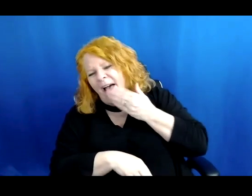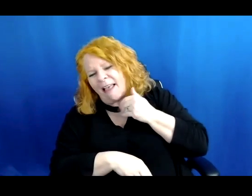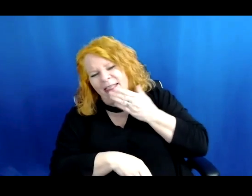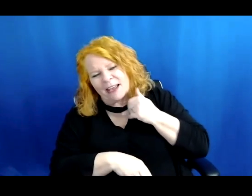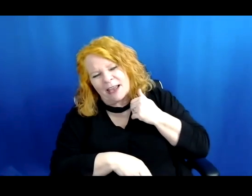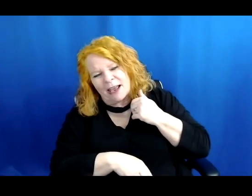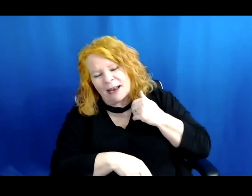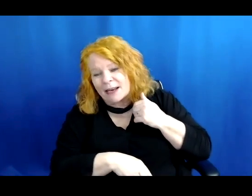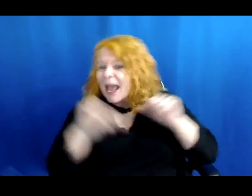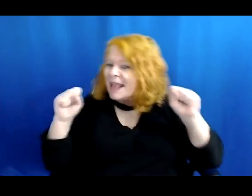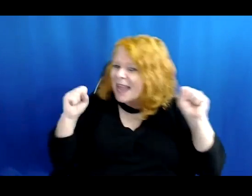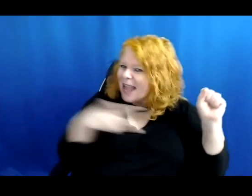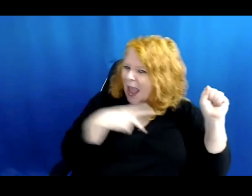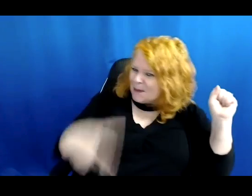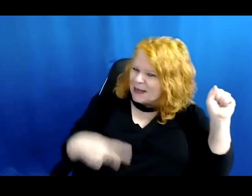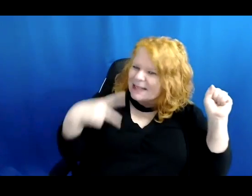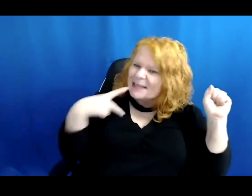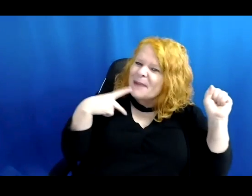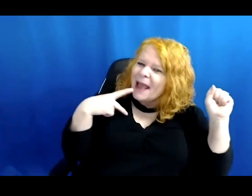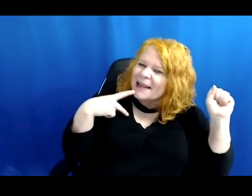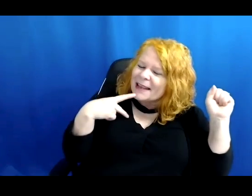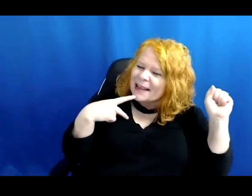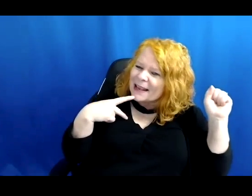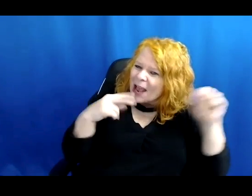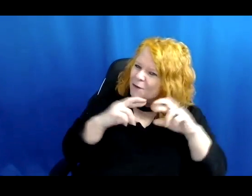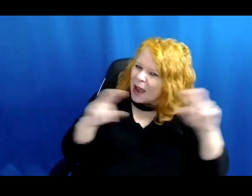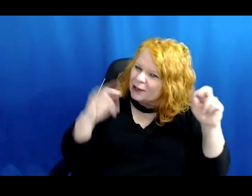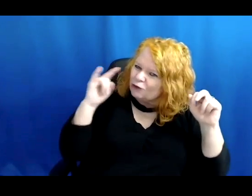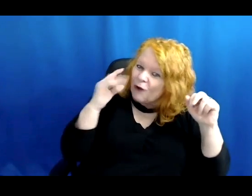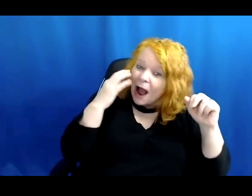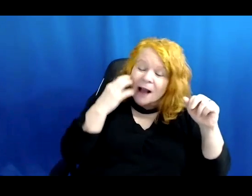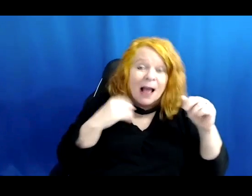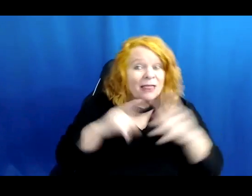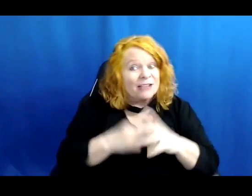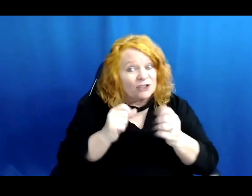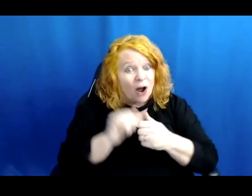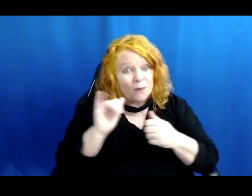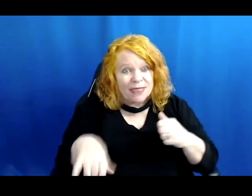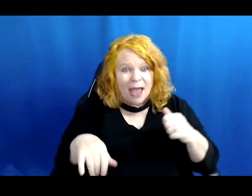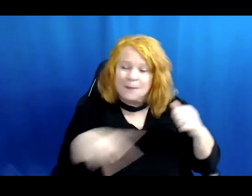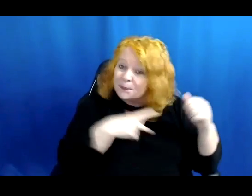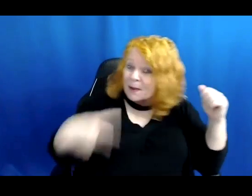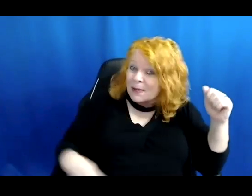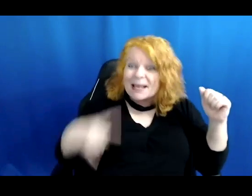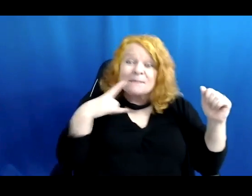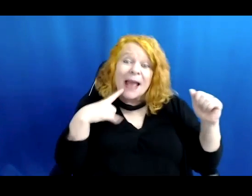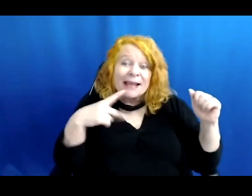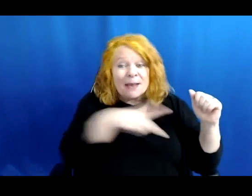anything for you.” “Let's start with that.” Princess Peggy, Princess Peggy, we love Princess